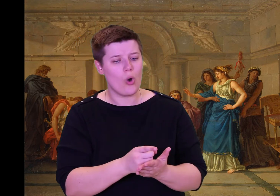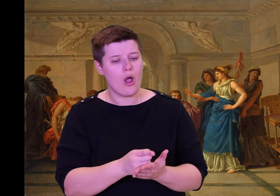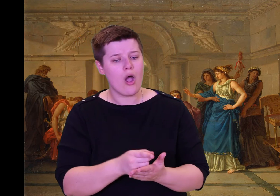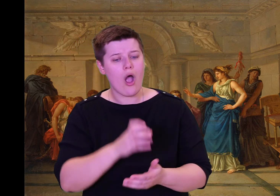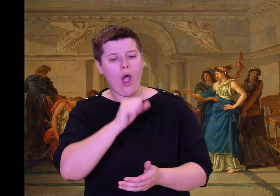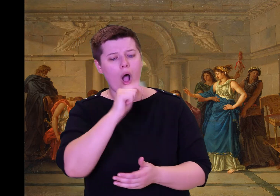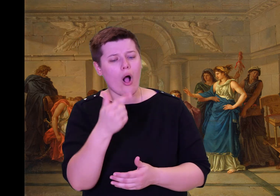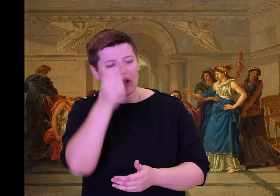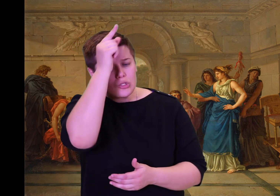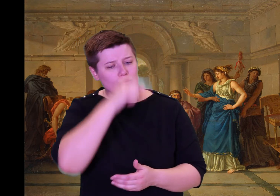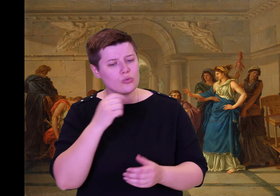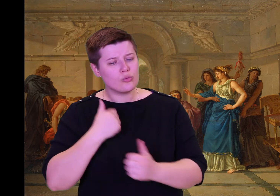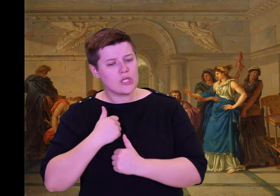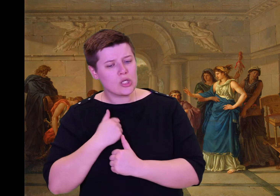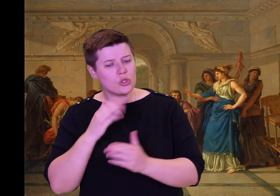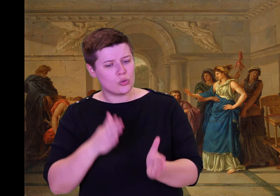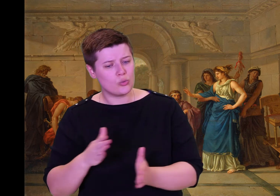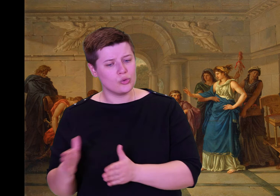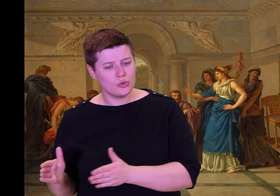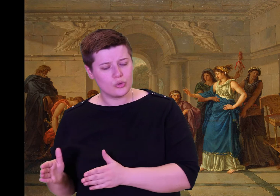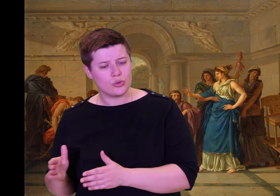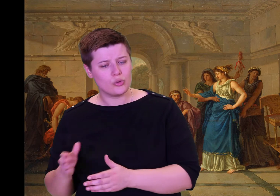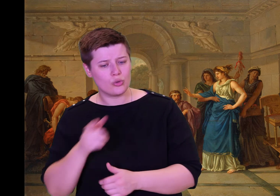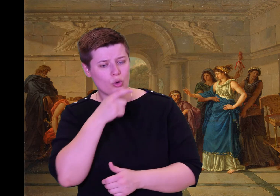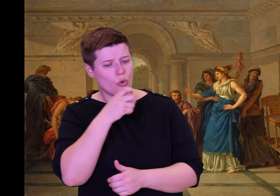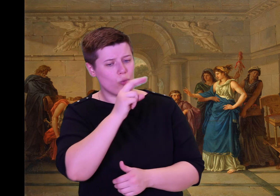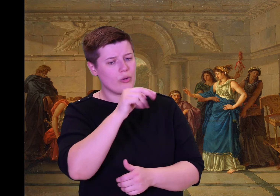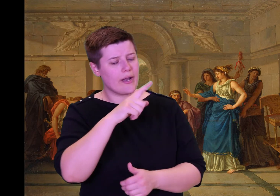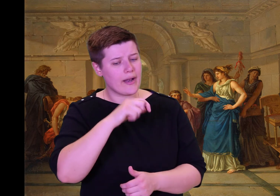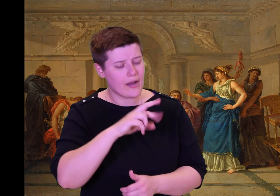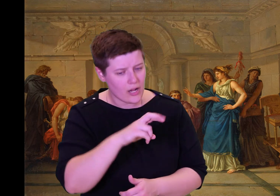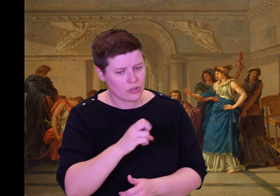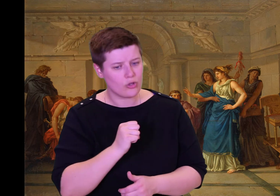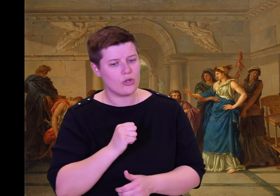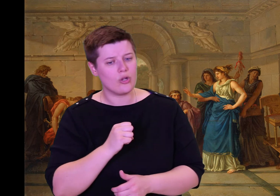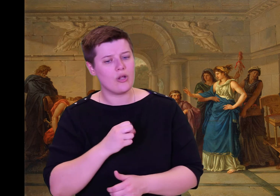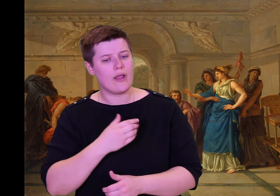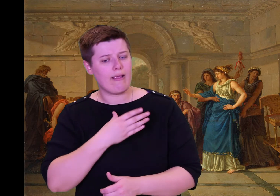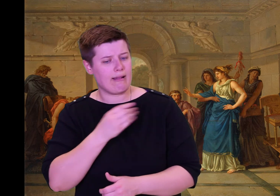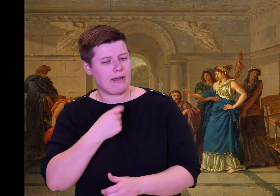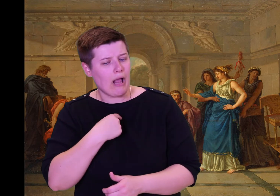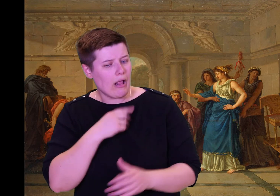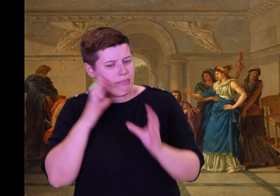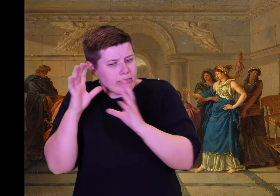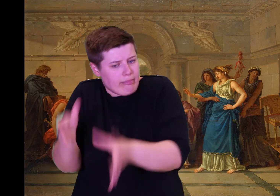home by ship, whom Nestor and myself left there in Troy?